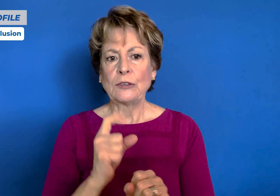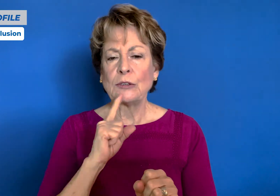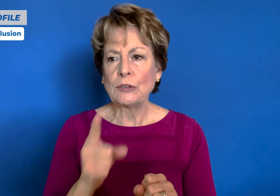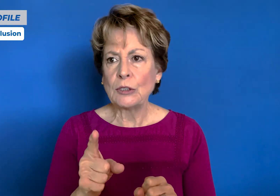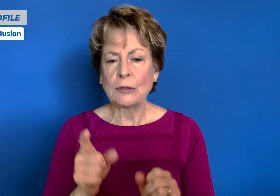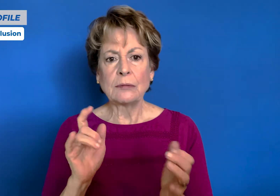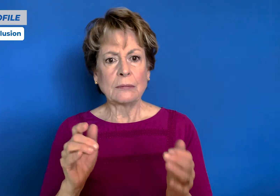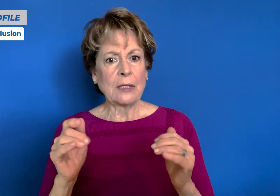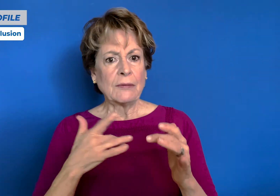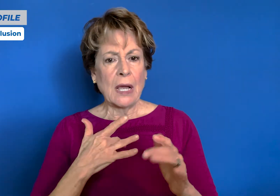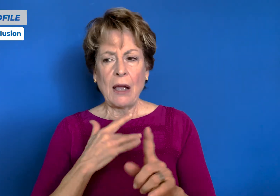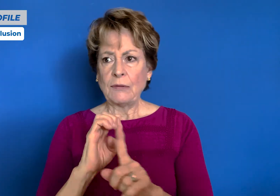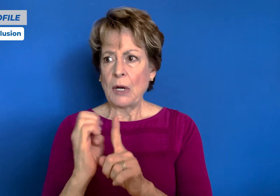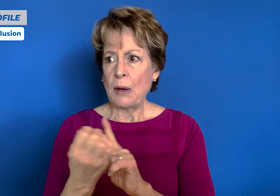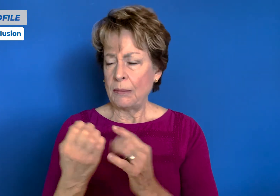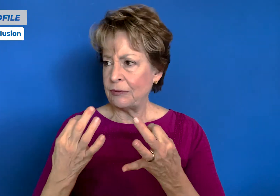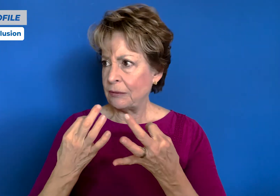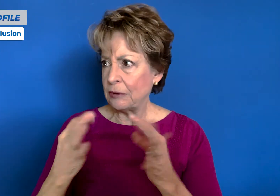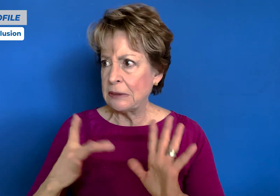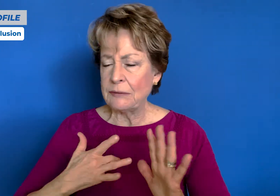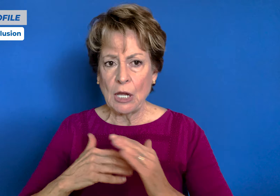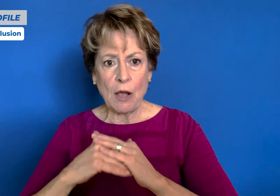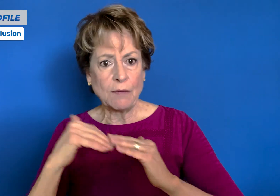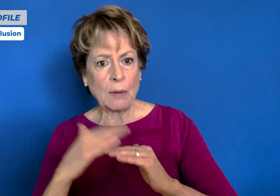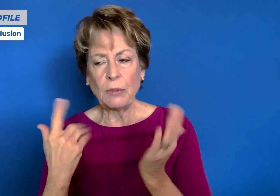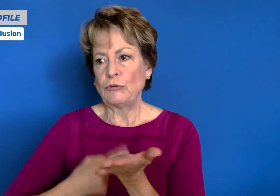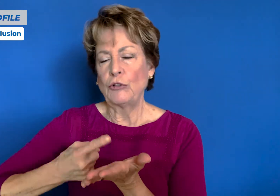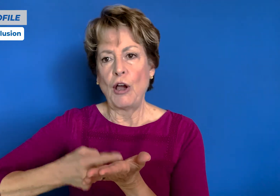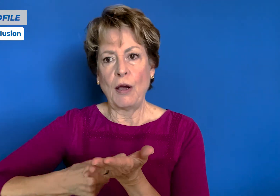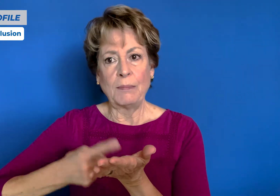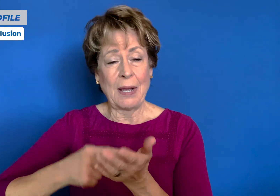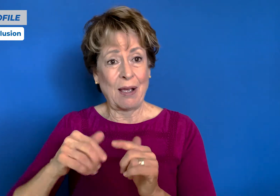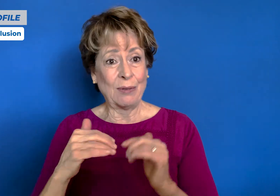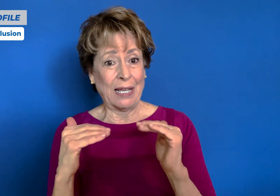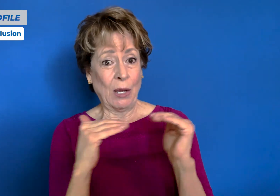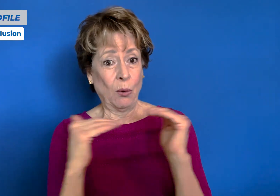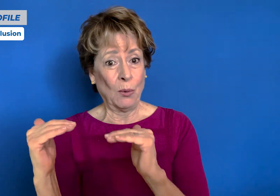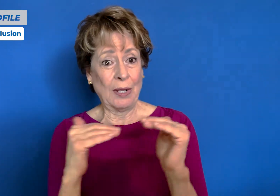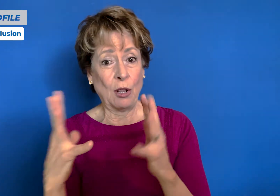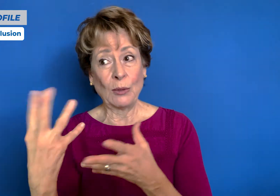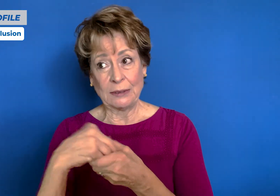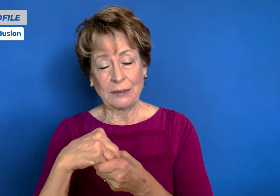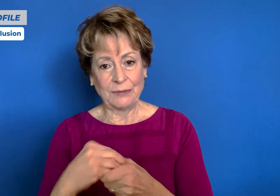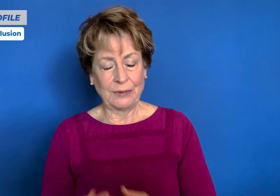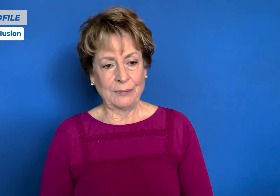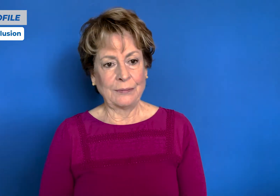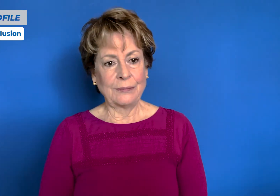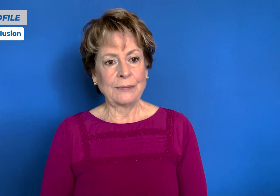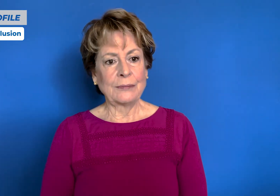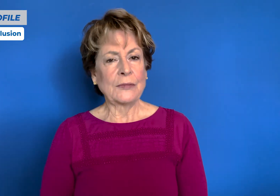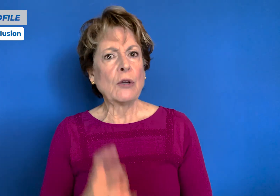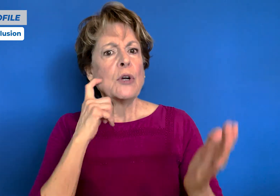Create an environment in which all are comfortable having conversations about equity and inclusion from day one.